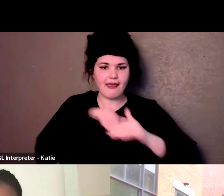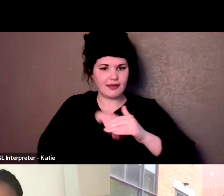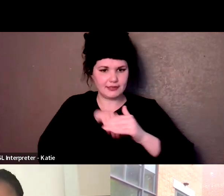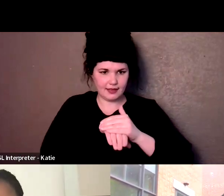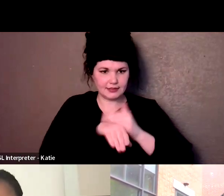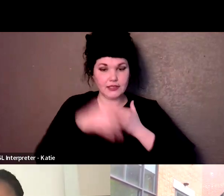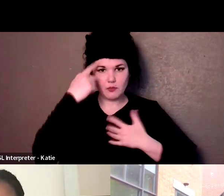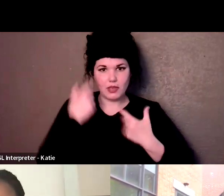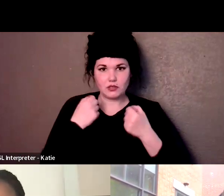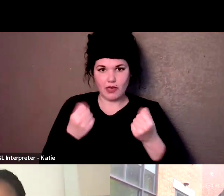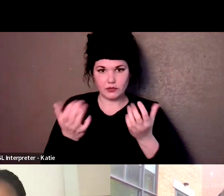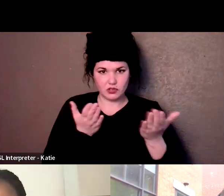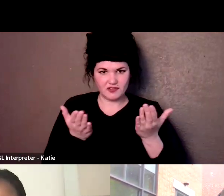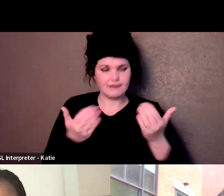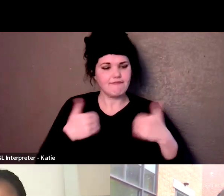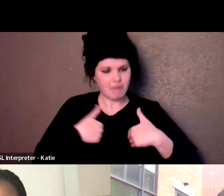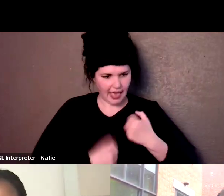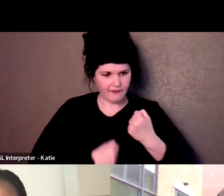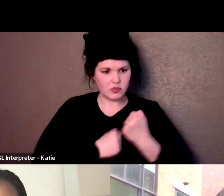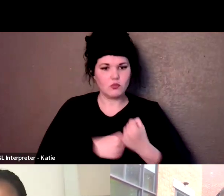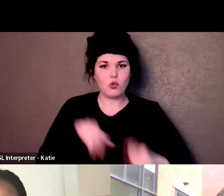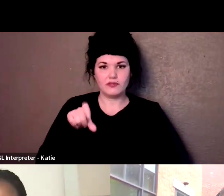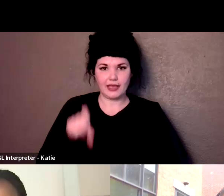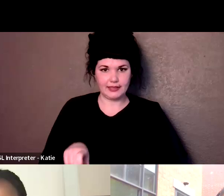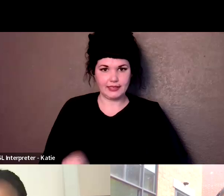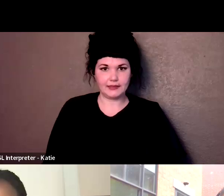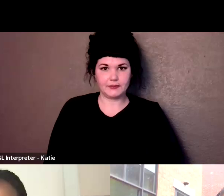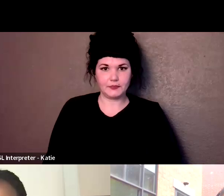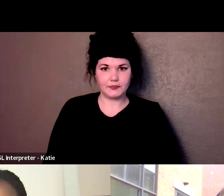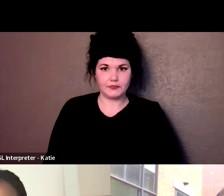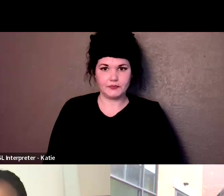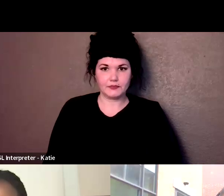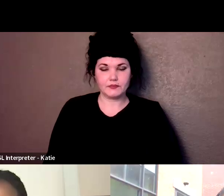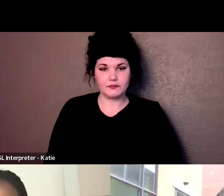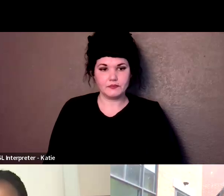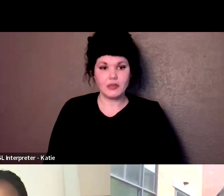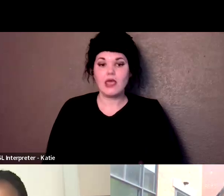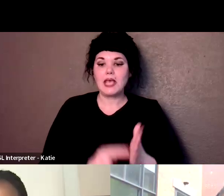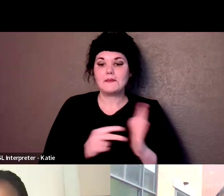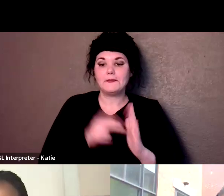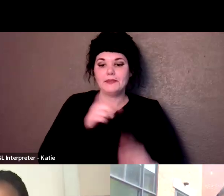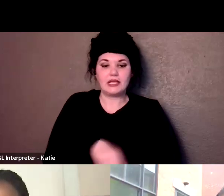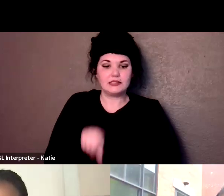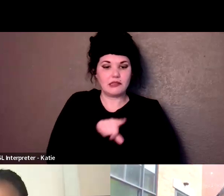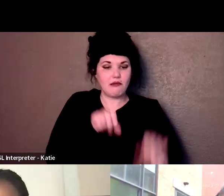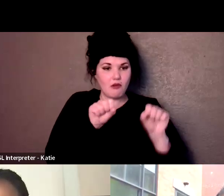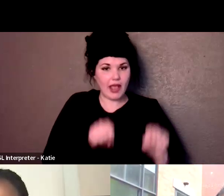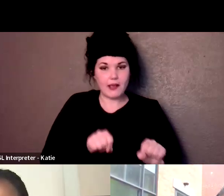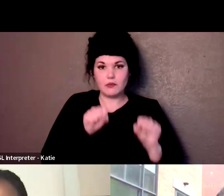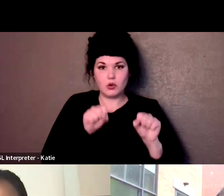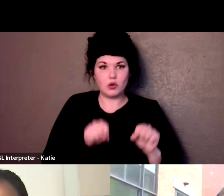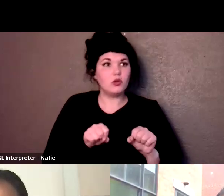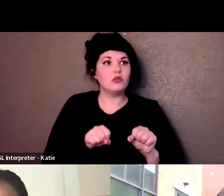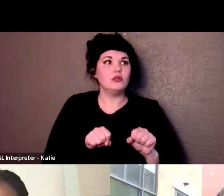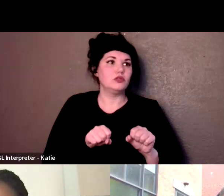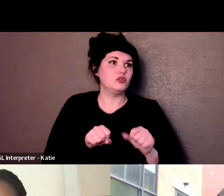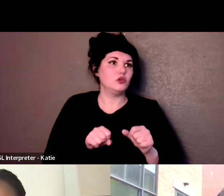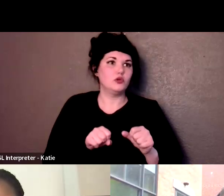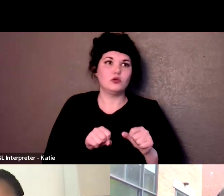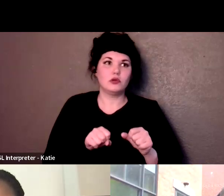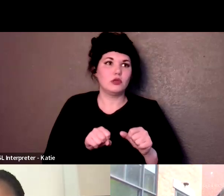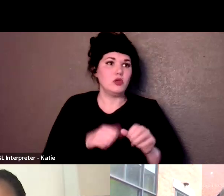they need and are able to engage with either peer support mental health professionals,